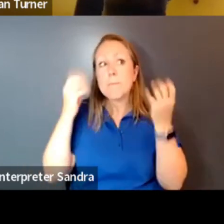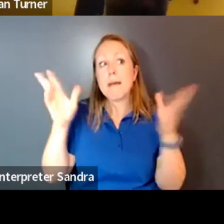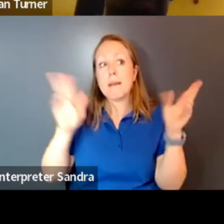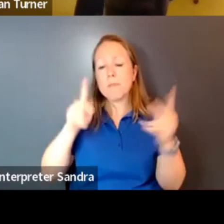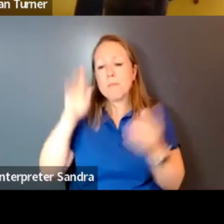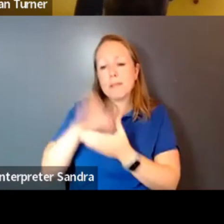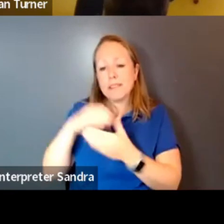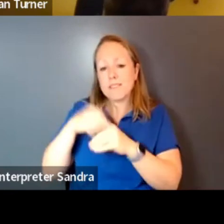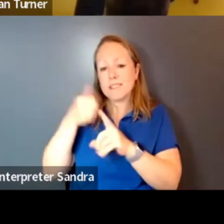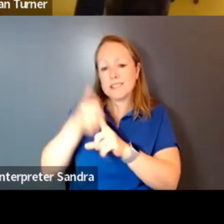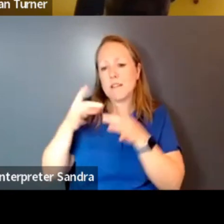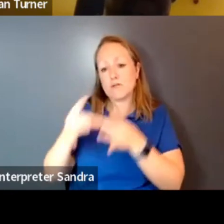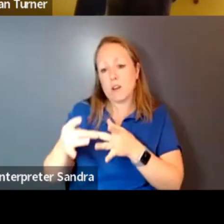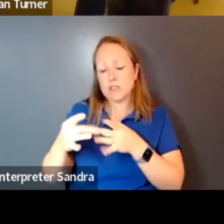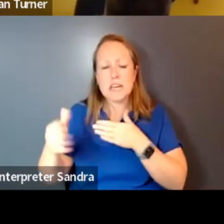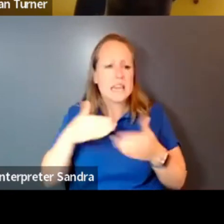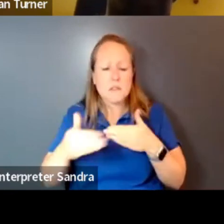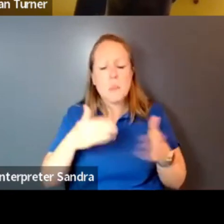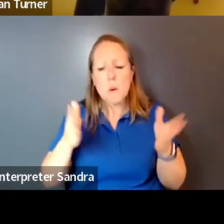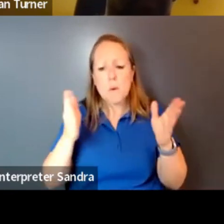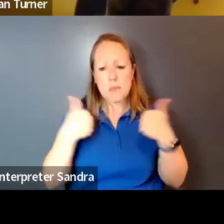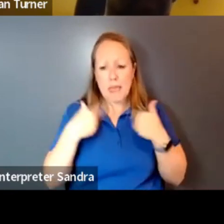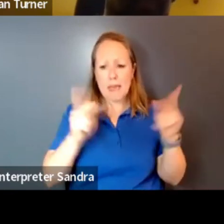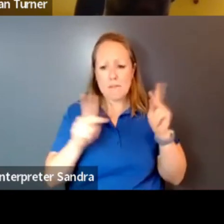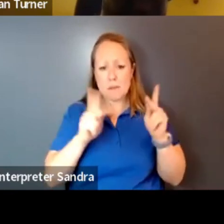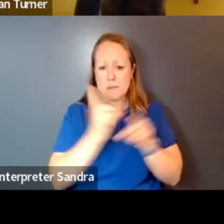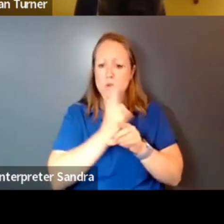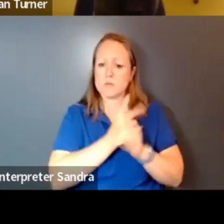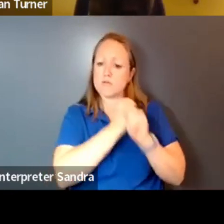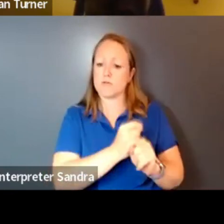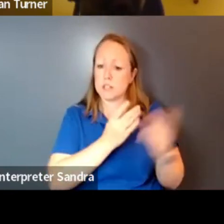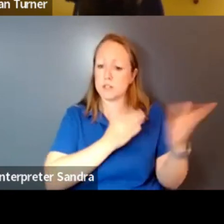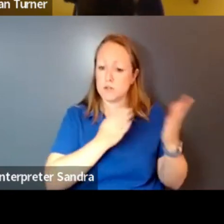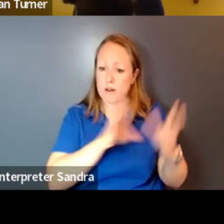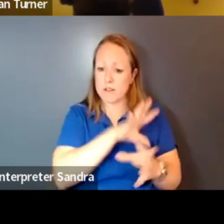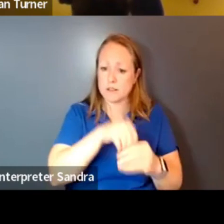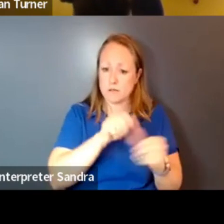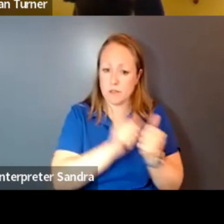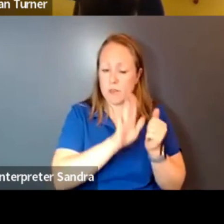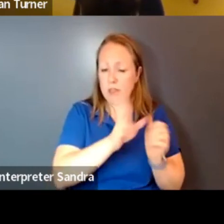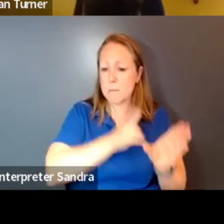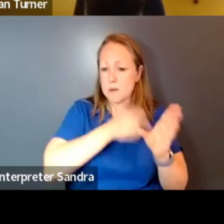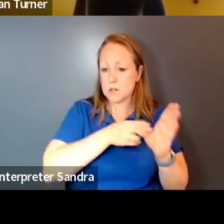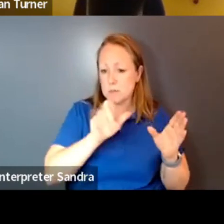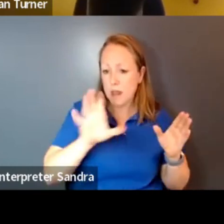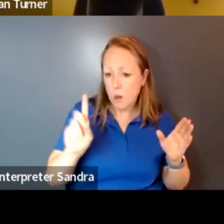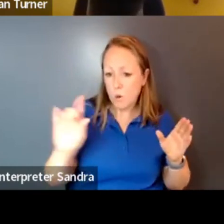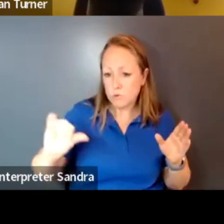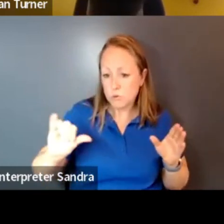do have people using traditional services on their, you know, participant load, too. So I totally, I do believe that you